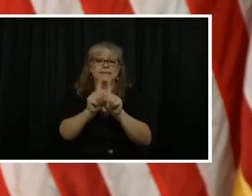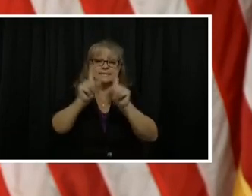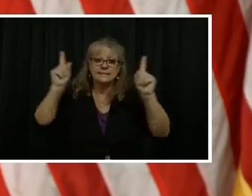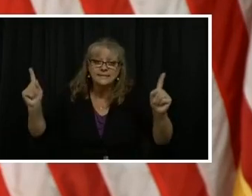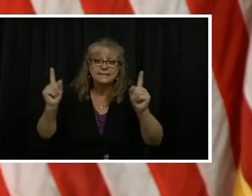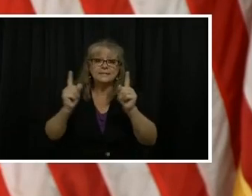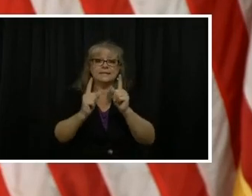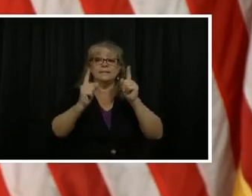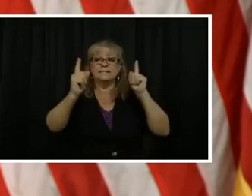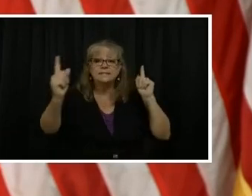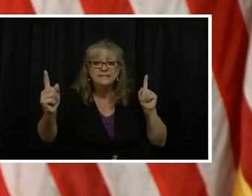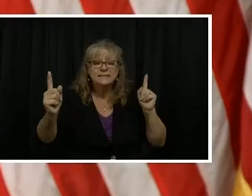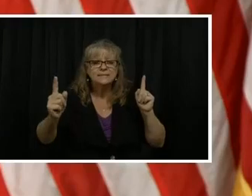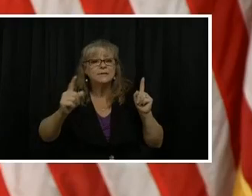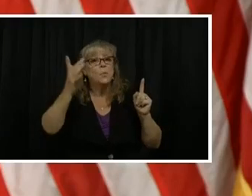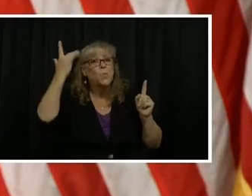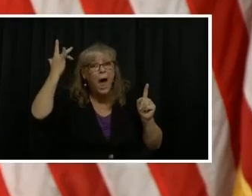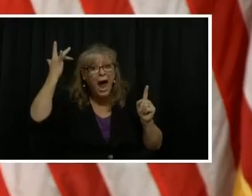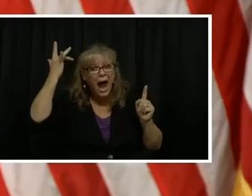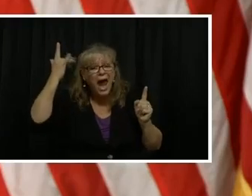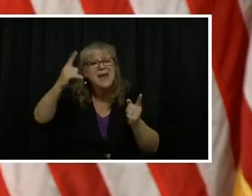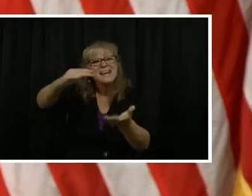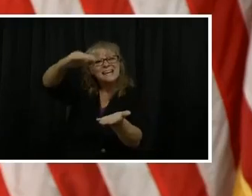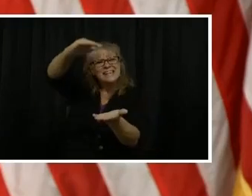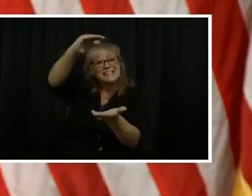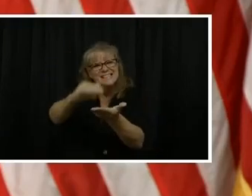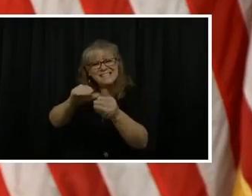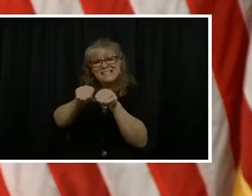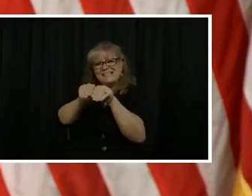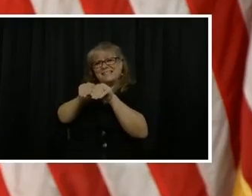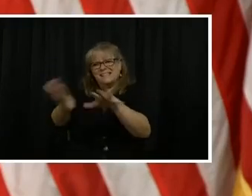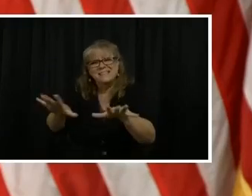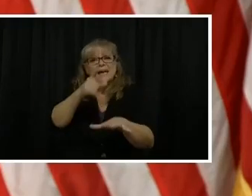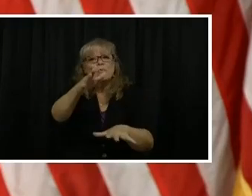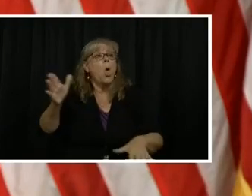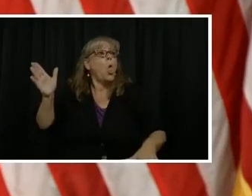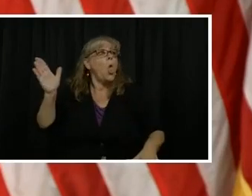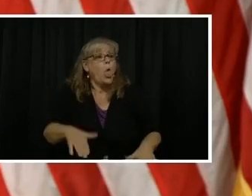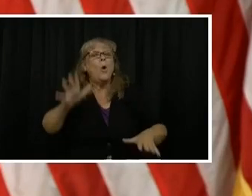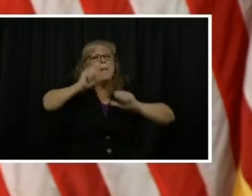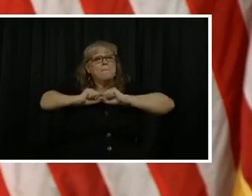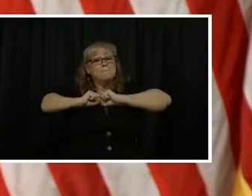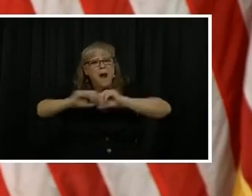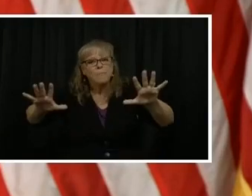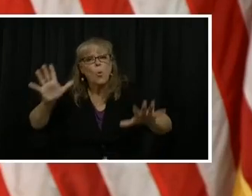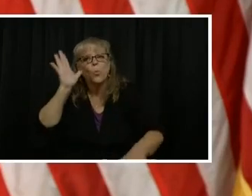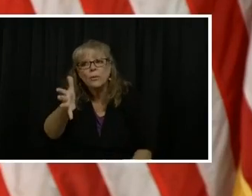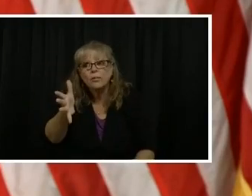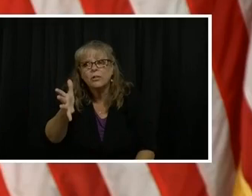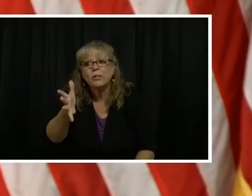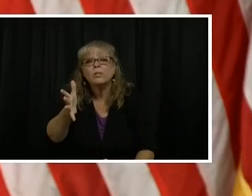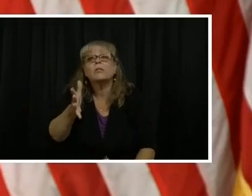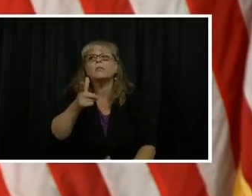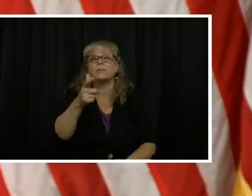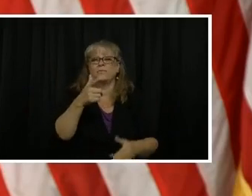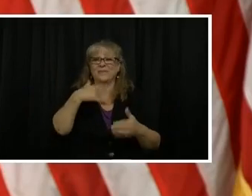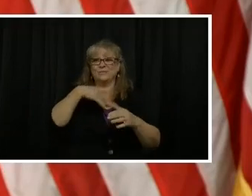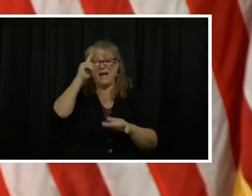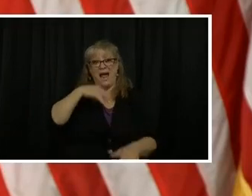NECESSARY SOCIAL DISTANCING TO AVOID THE VIRUS.